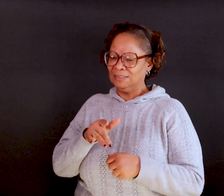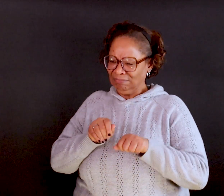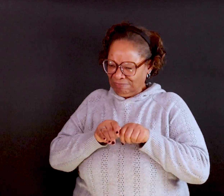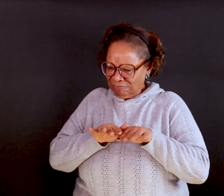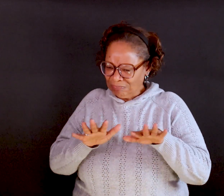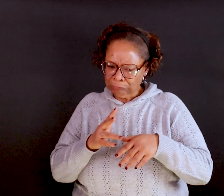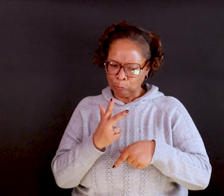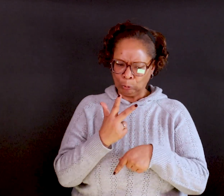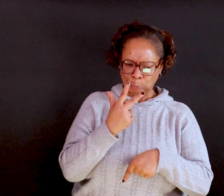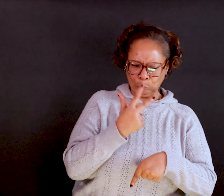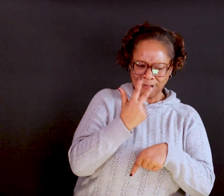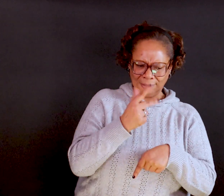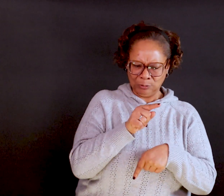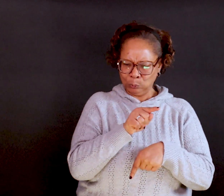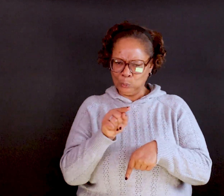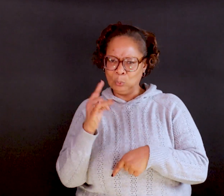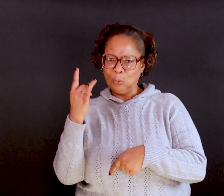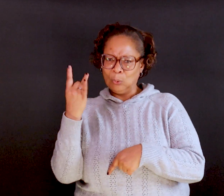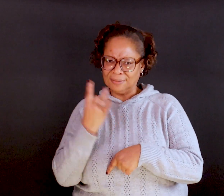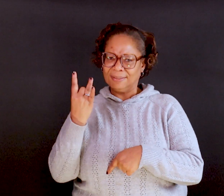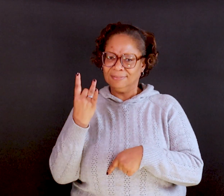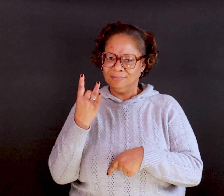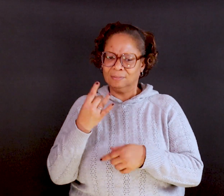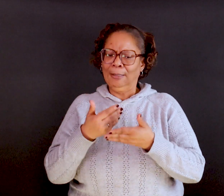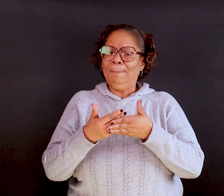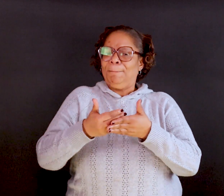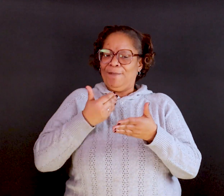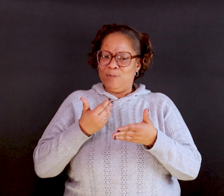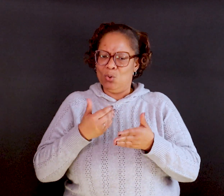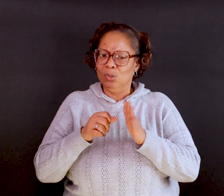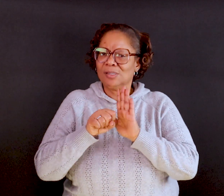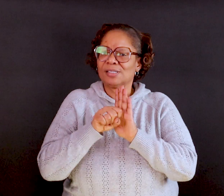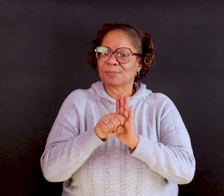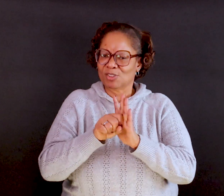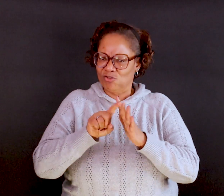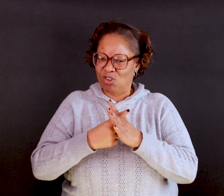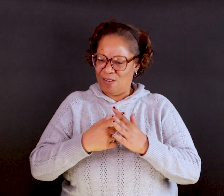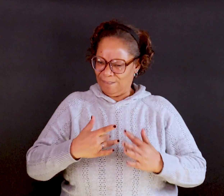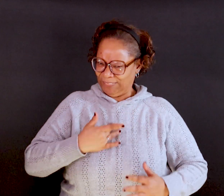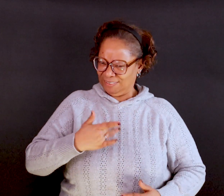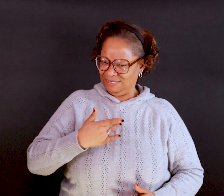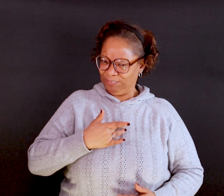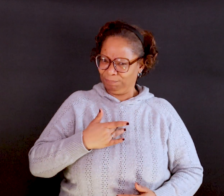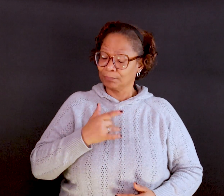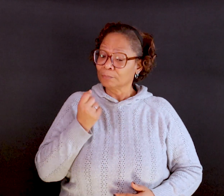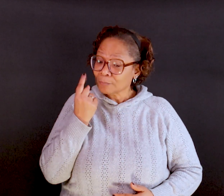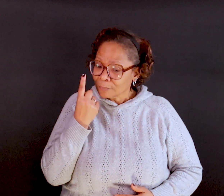are usually contagious for 3 to 8 days after symptoms start,